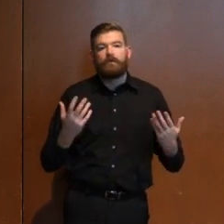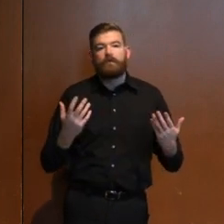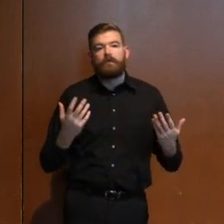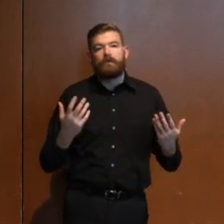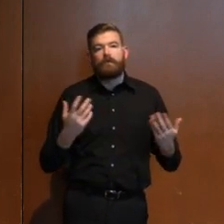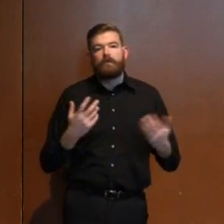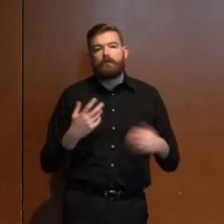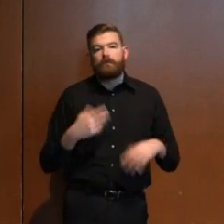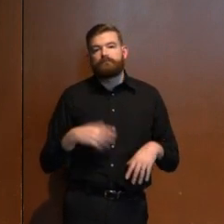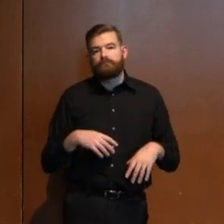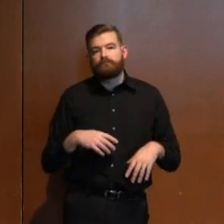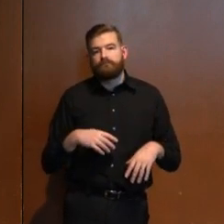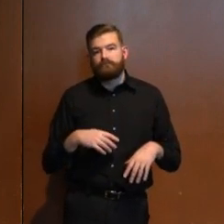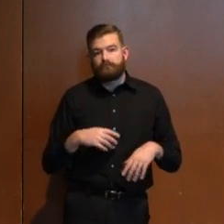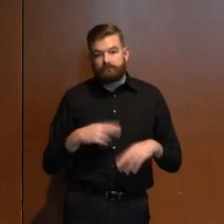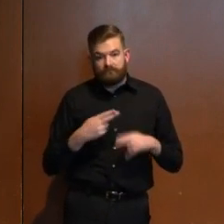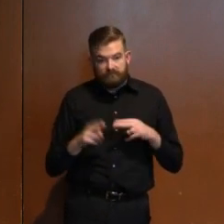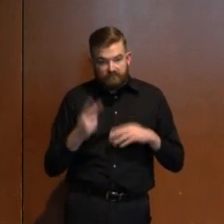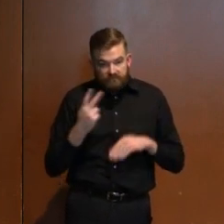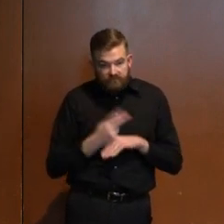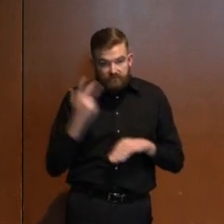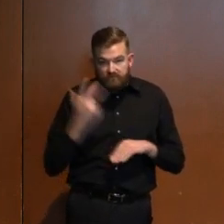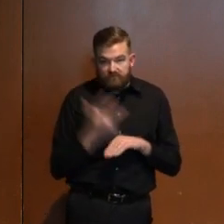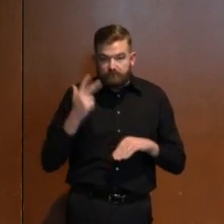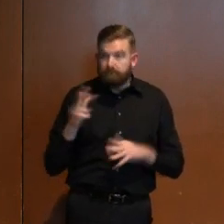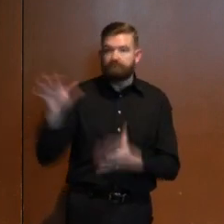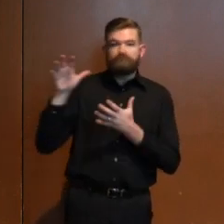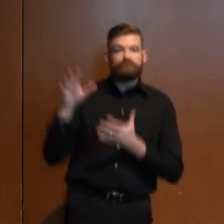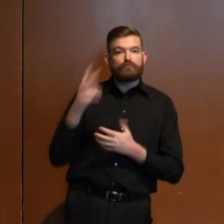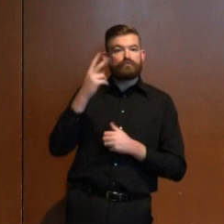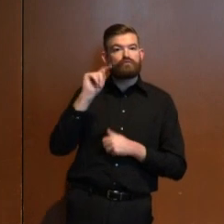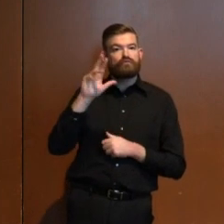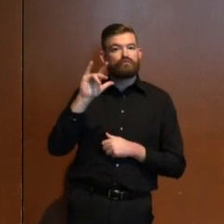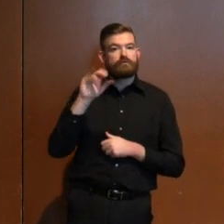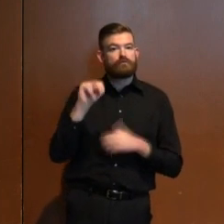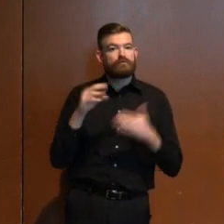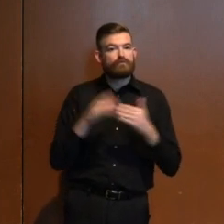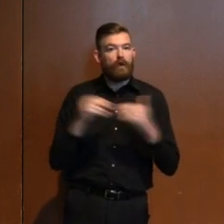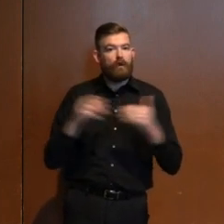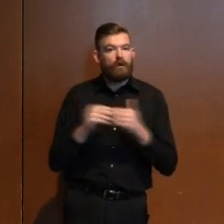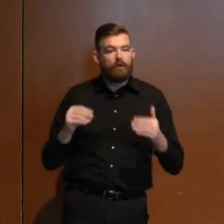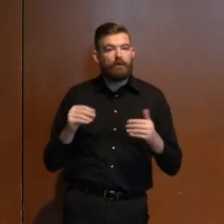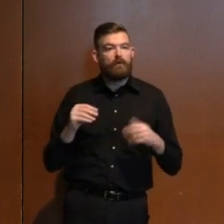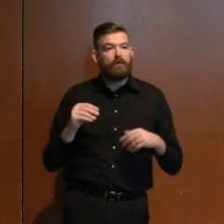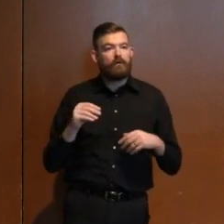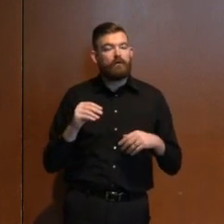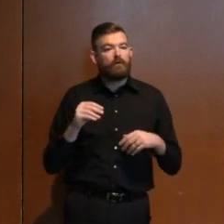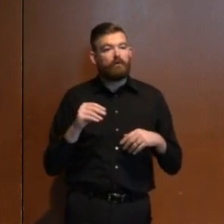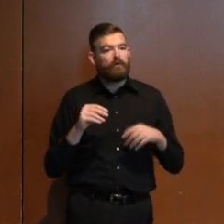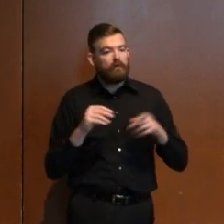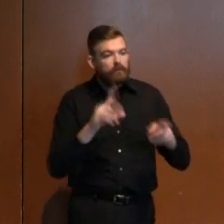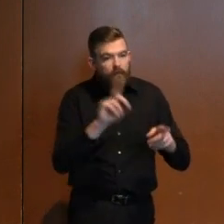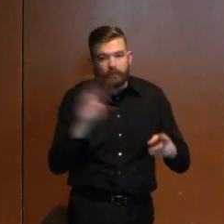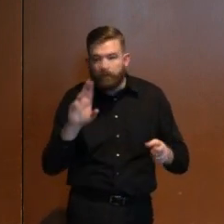ABLE TO GET 2 TRILLION IN A MATTER OF DAYS IN THIS DAY AND